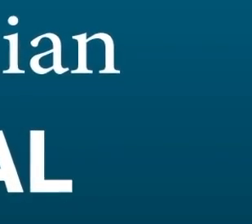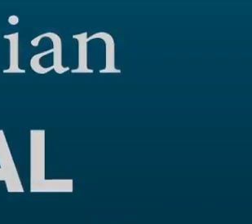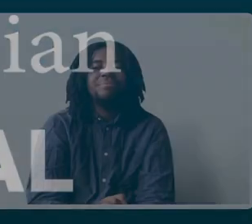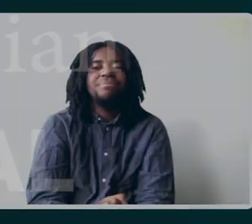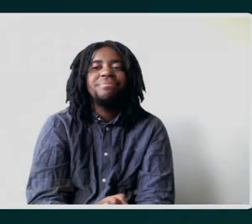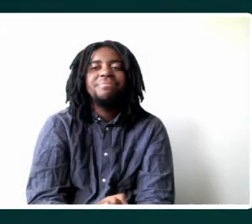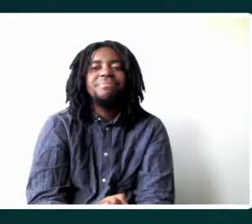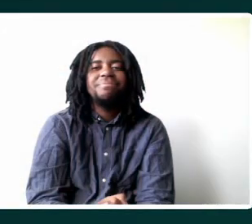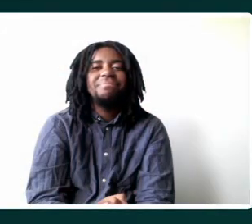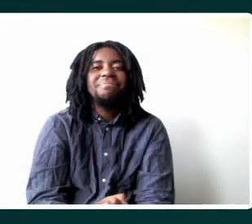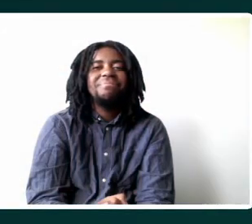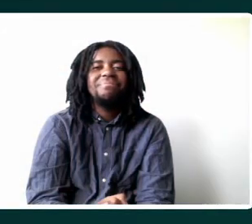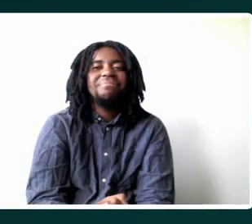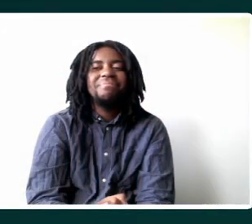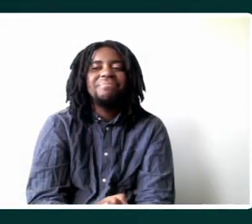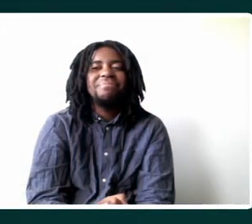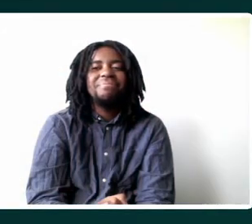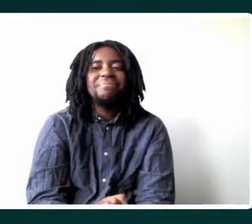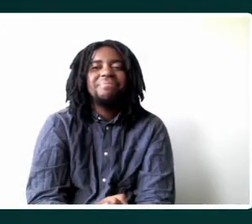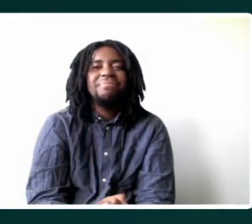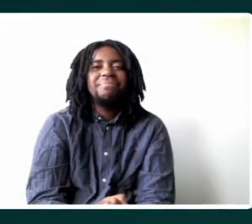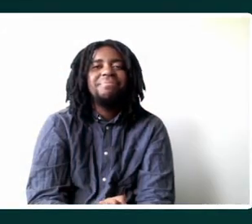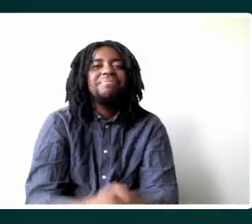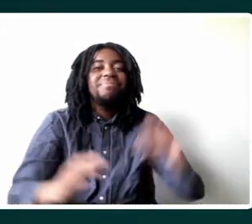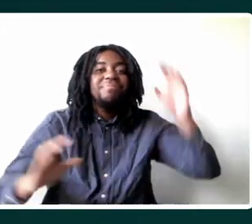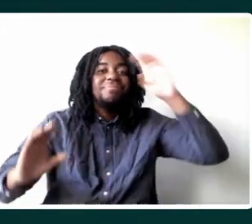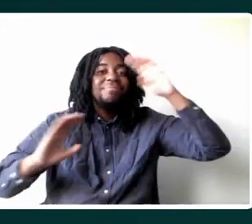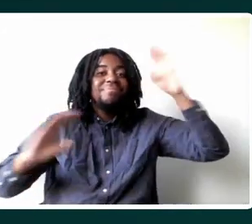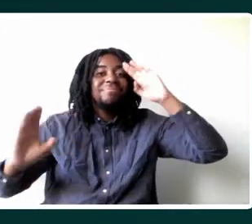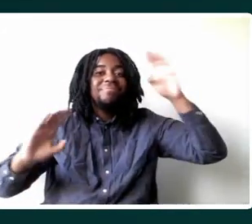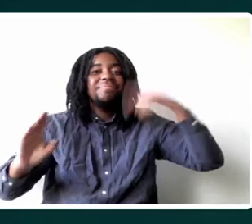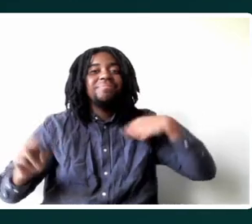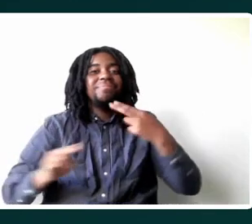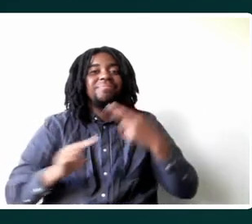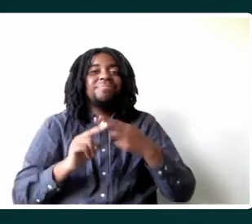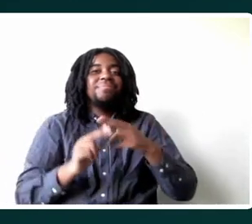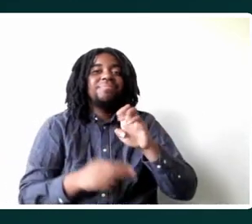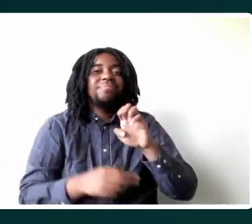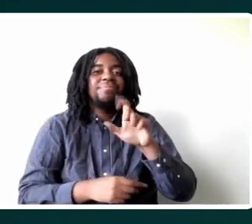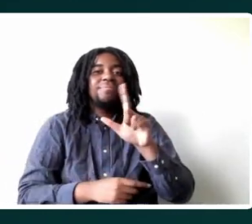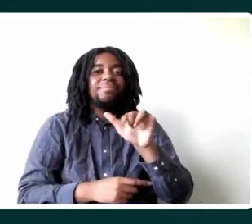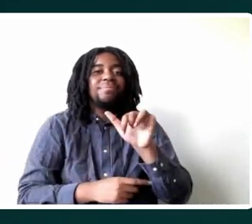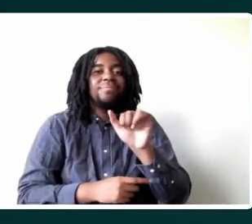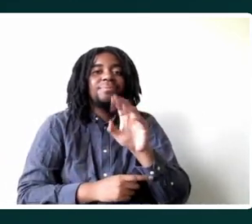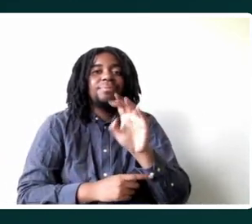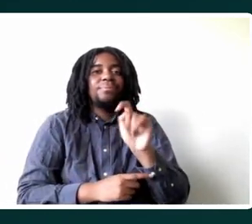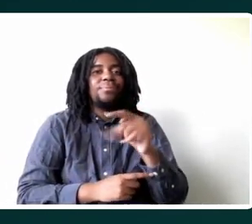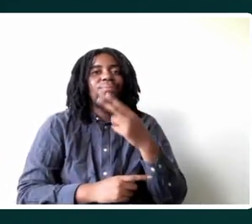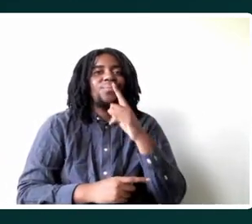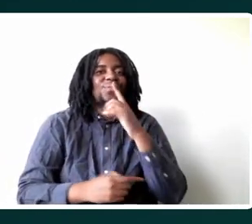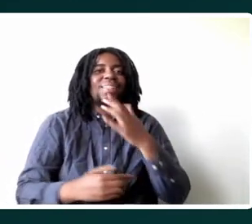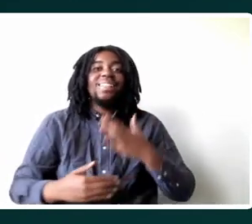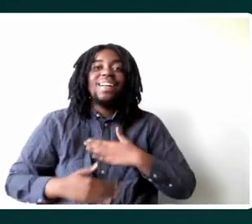Elizabeth Dale-Deines: Hi. My name's Elizabeth Dale-Deines. And I'm really grateful that you've joined us today with Teachers Making